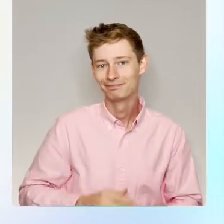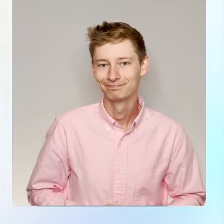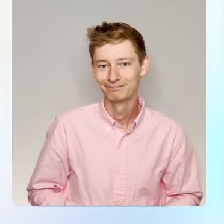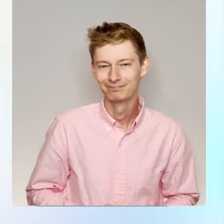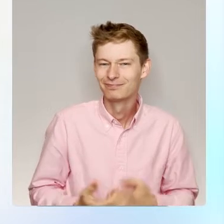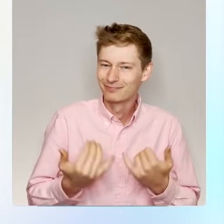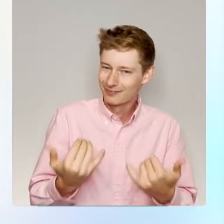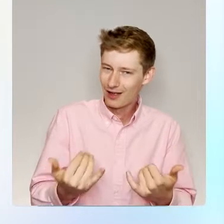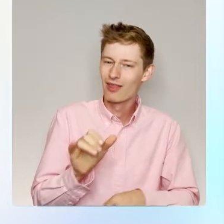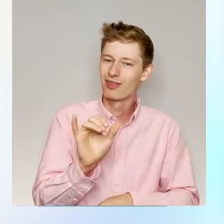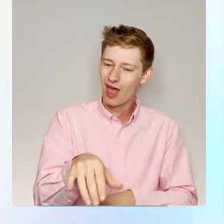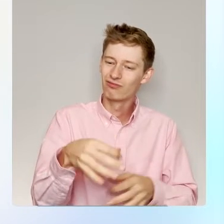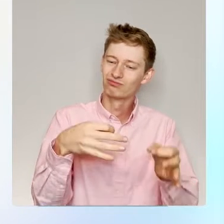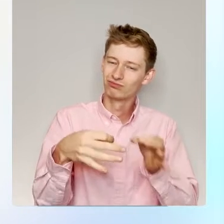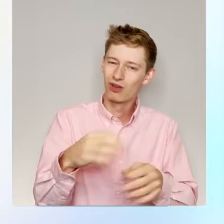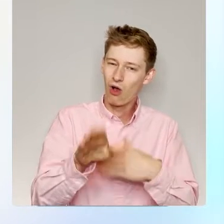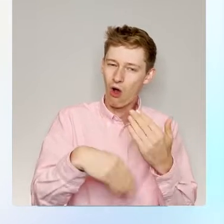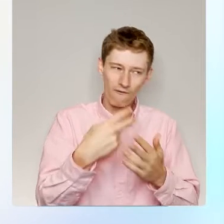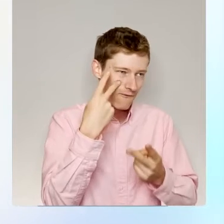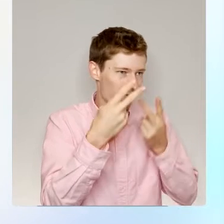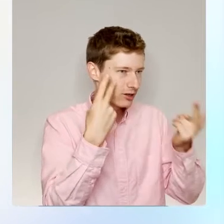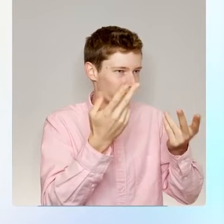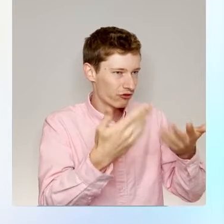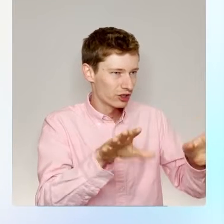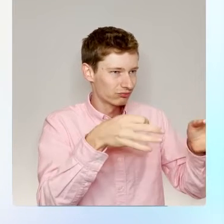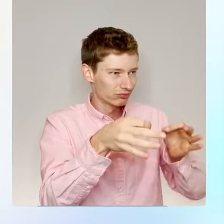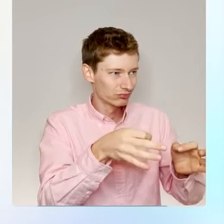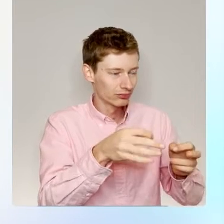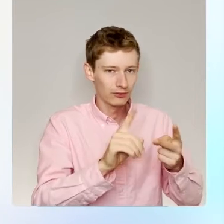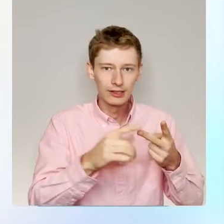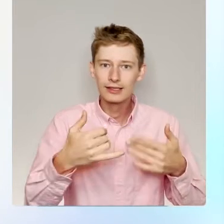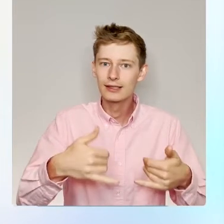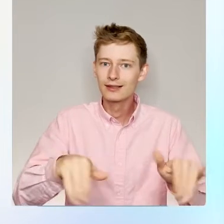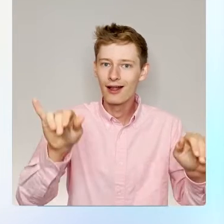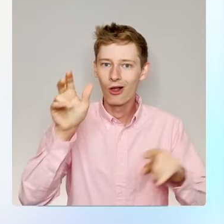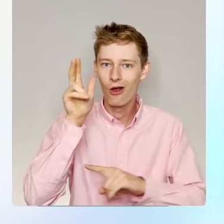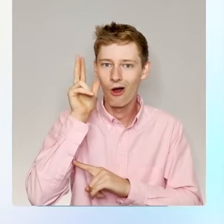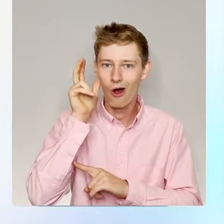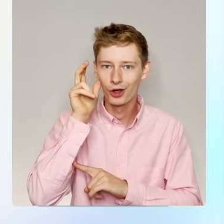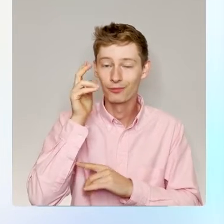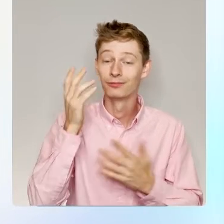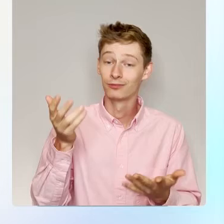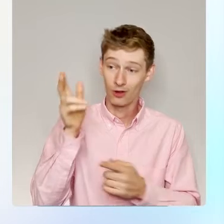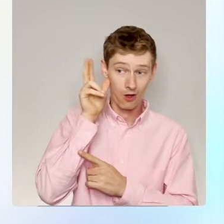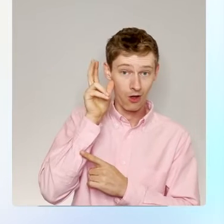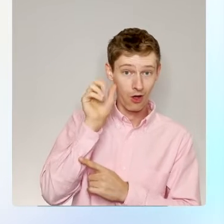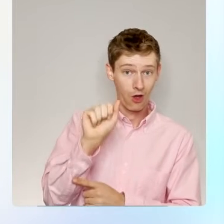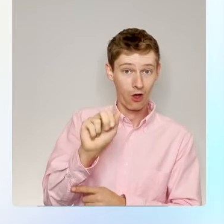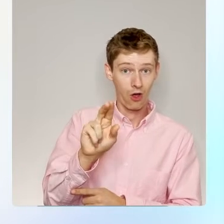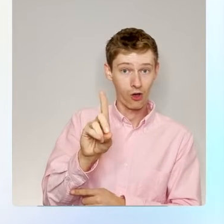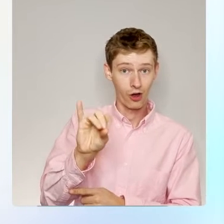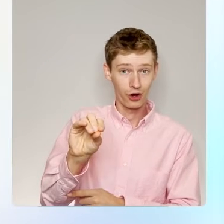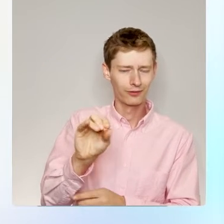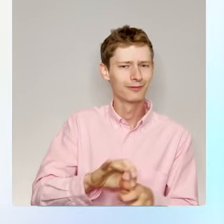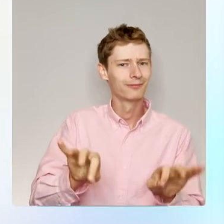to have incomplete audio format support, forcing developers to include different formats for them to play on different browsers,